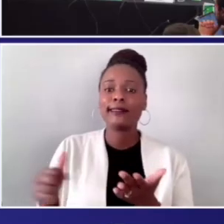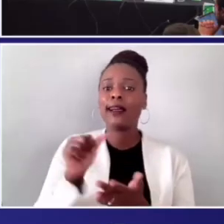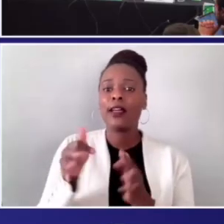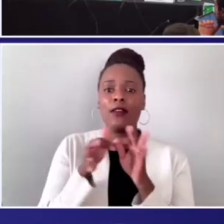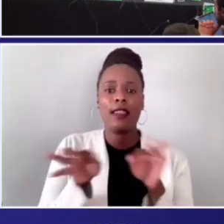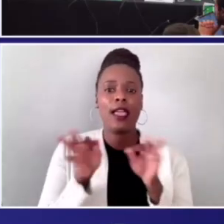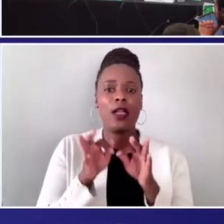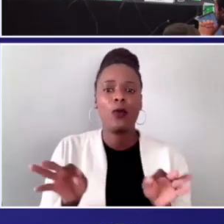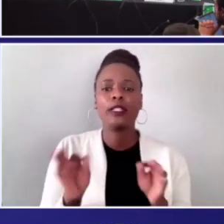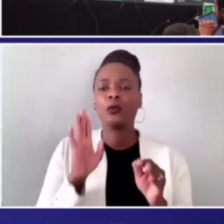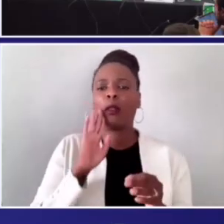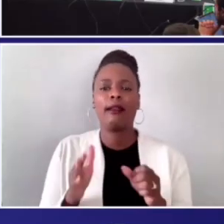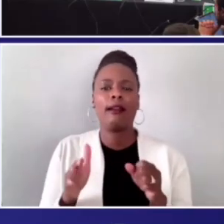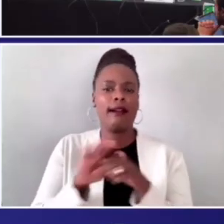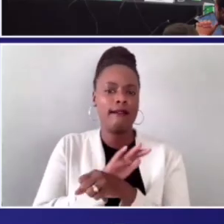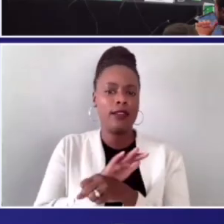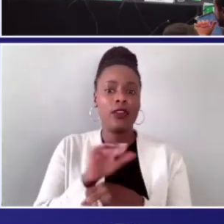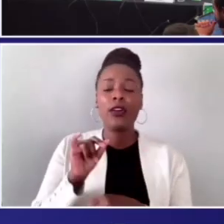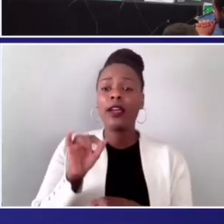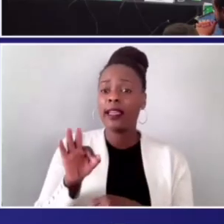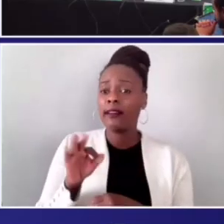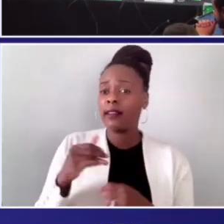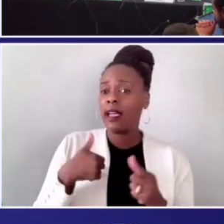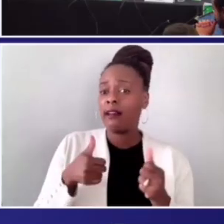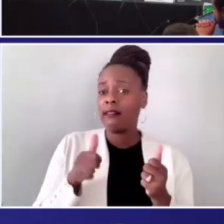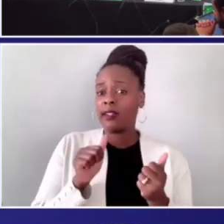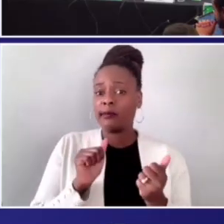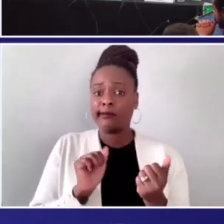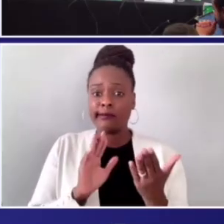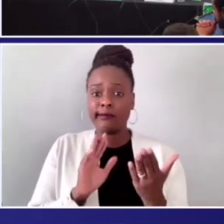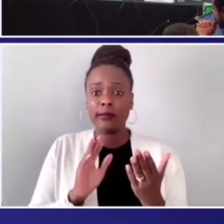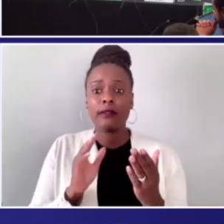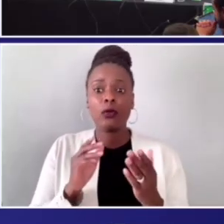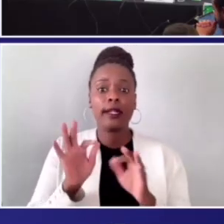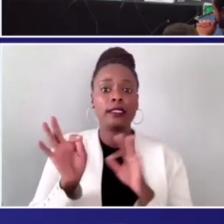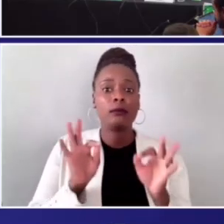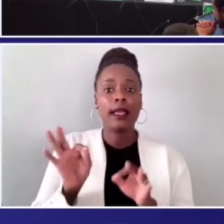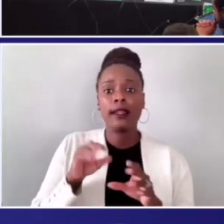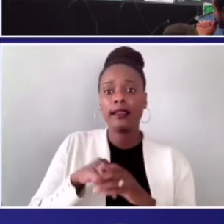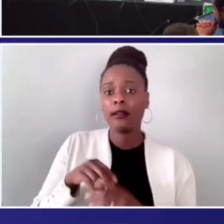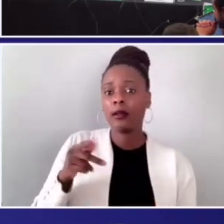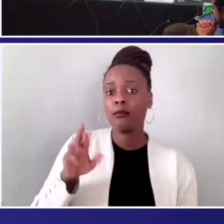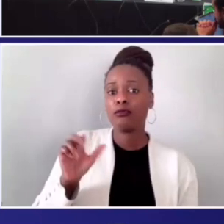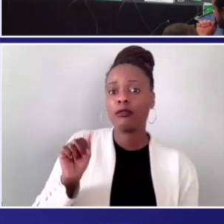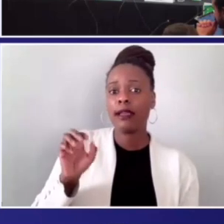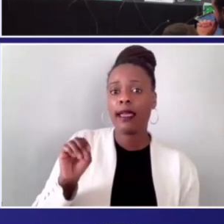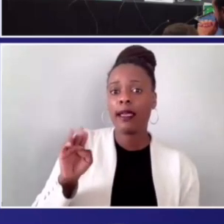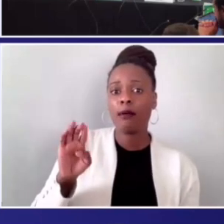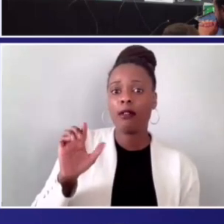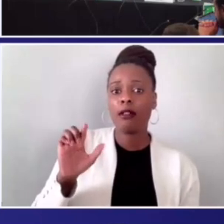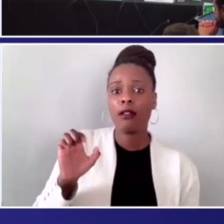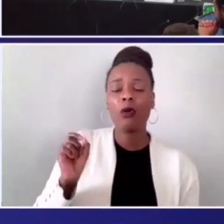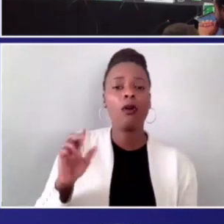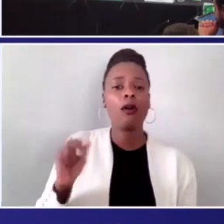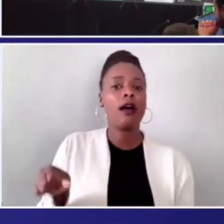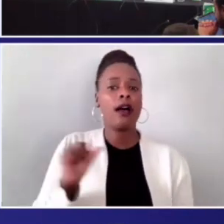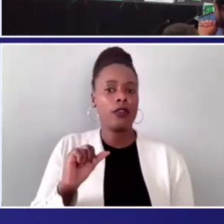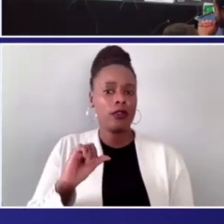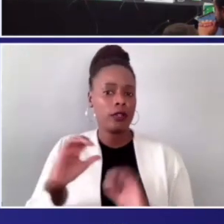cover it. And then if there are ways that we can either speak to it in the preamble or an additional communication, we can look at that as we go through that.